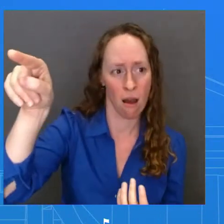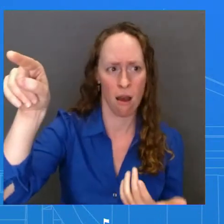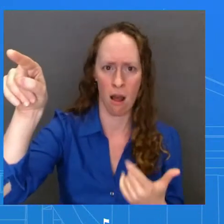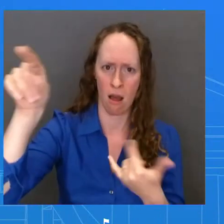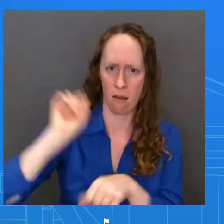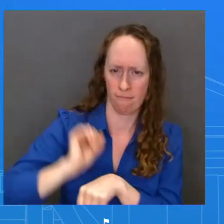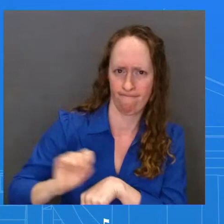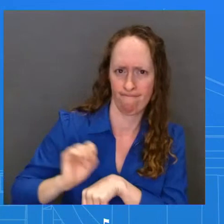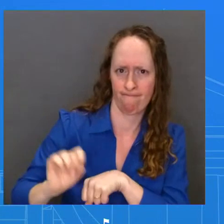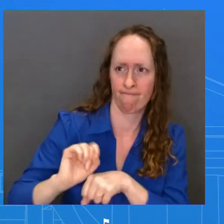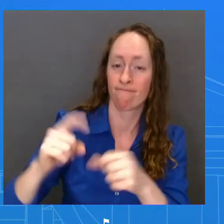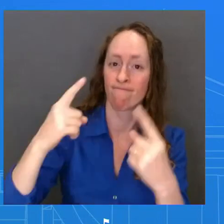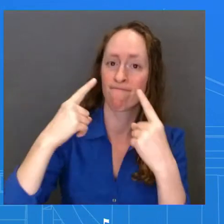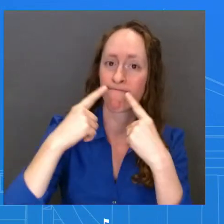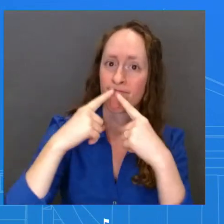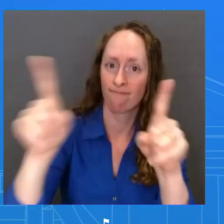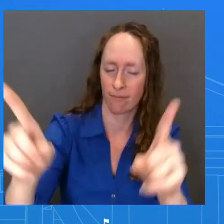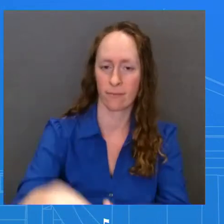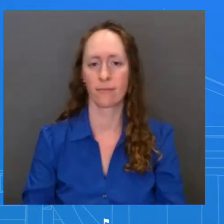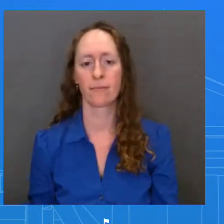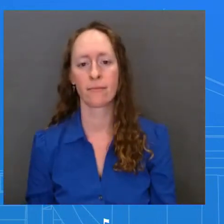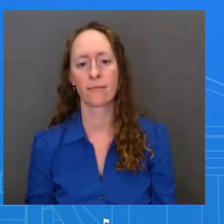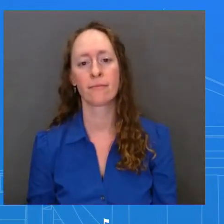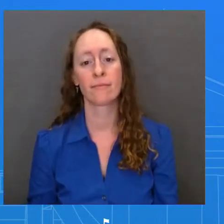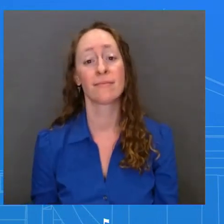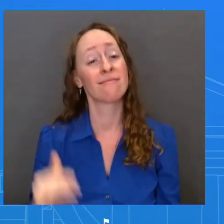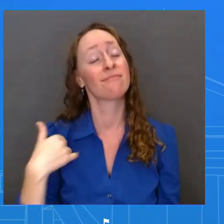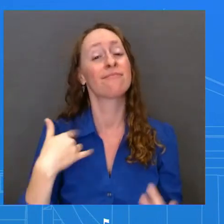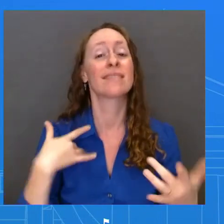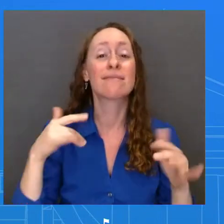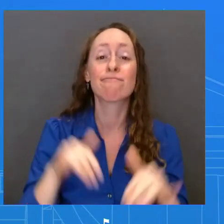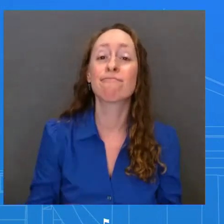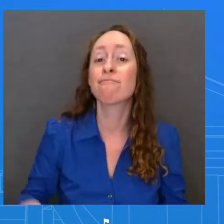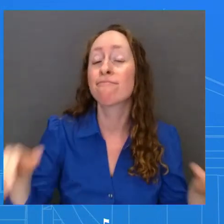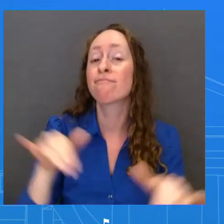What the leaders will commit to today is a multiyear planning process